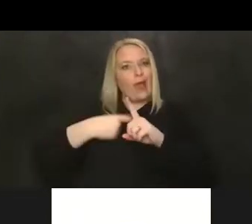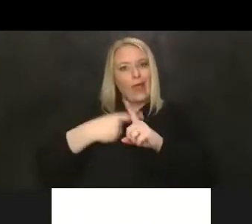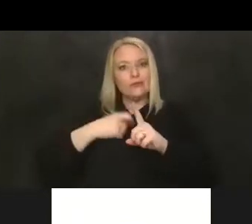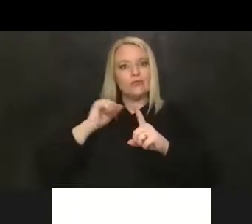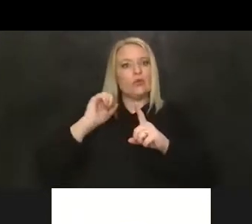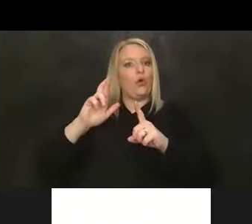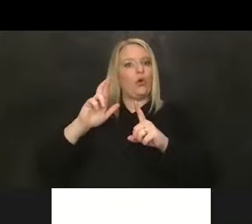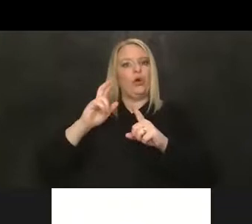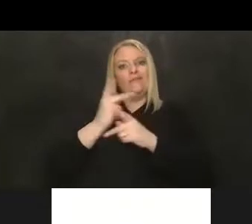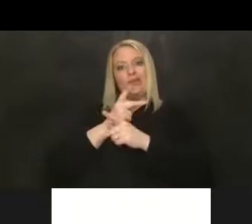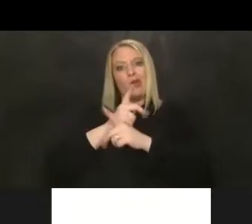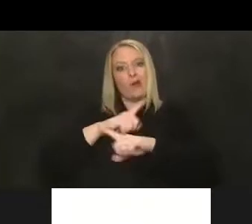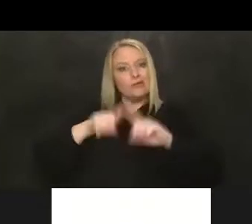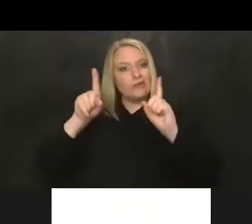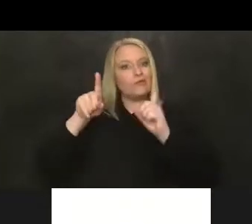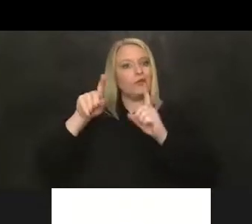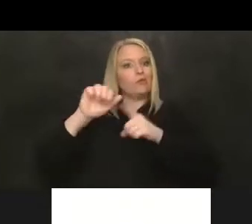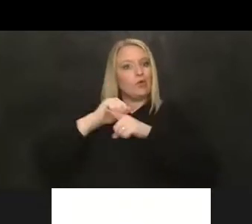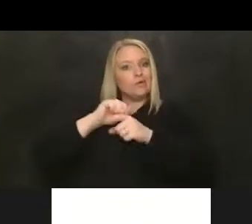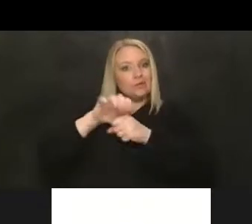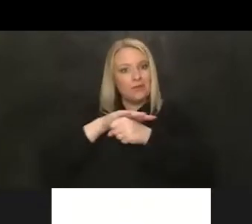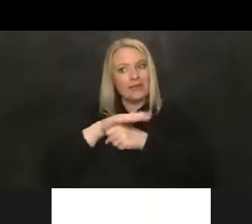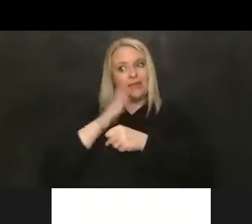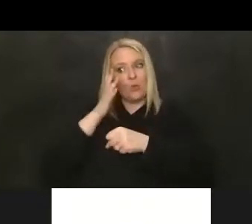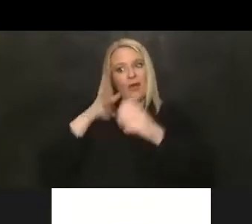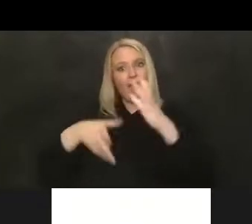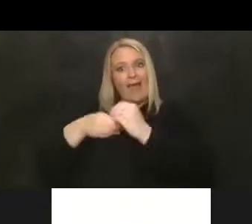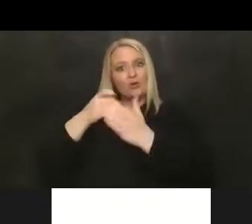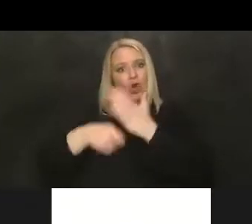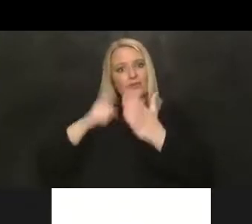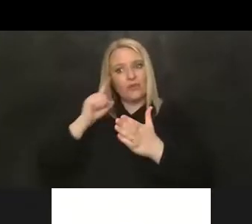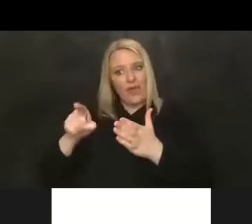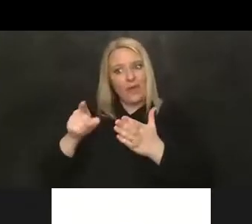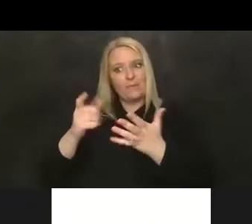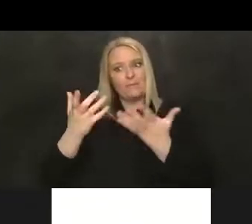rehearsal space with added cost to them of, you know, potentially several thousands of dollars, so I